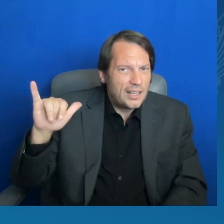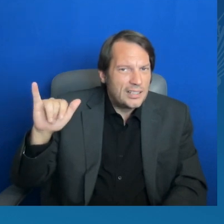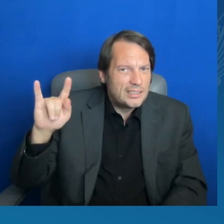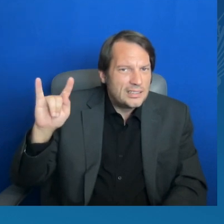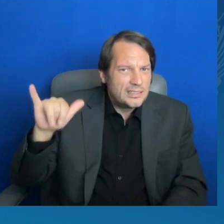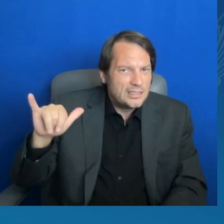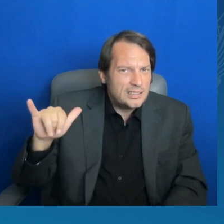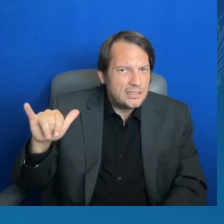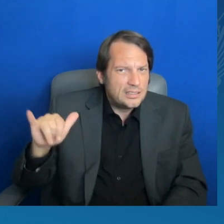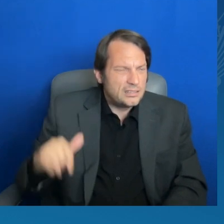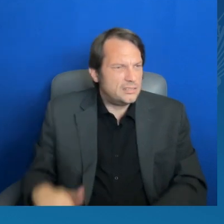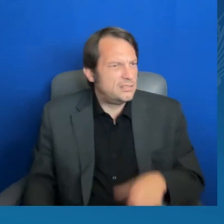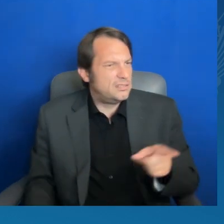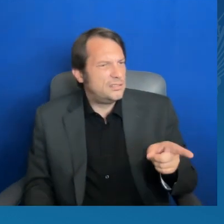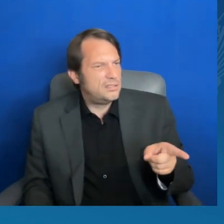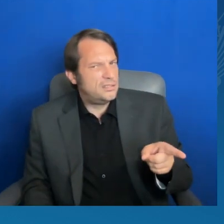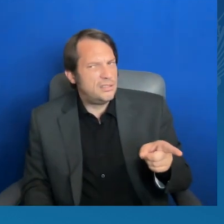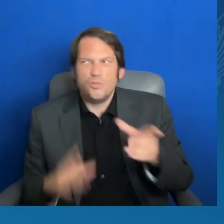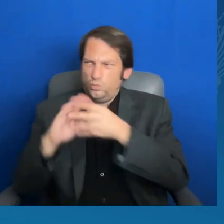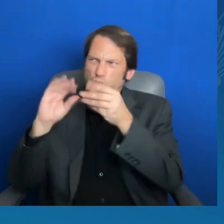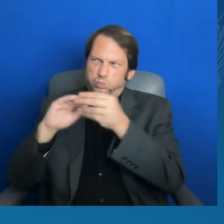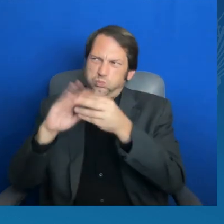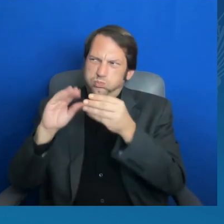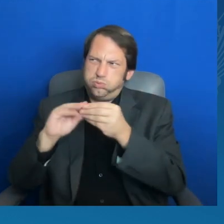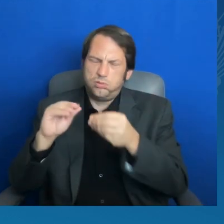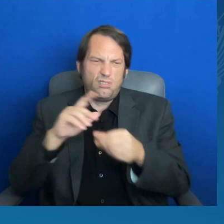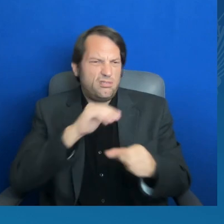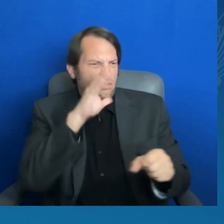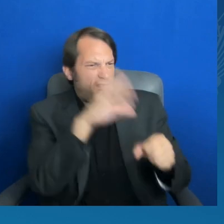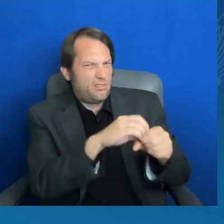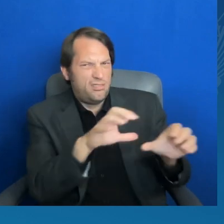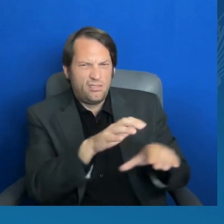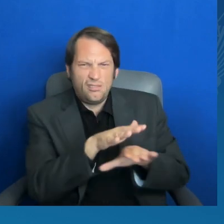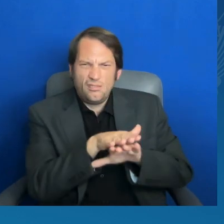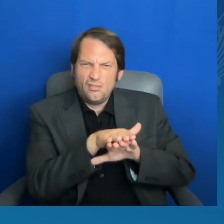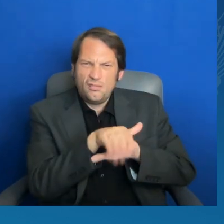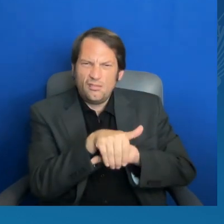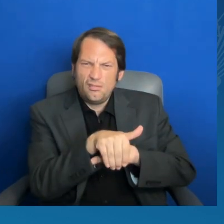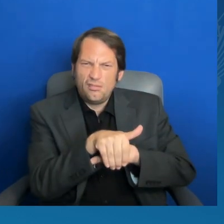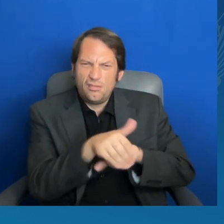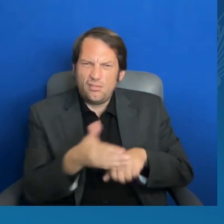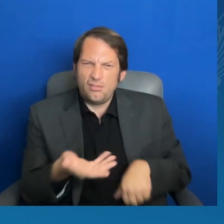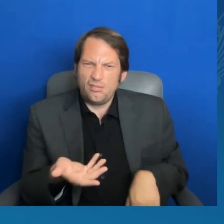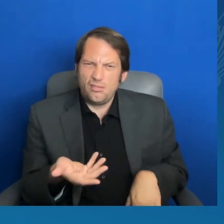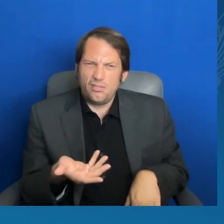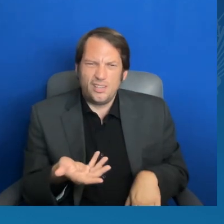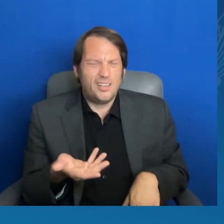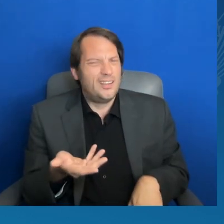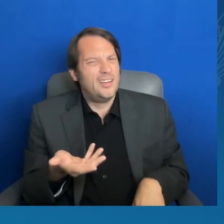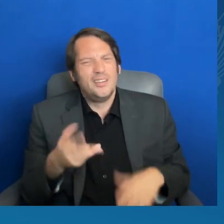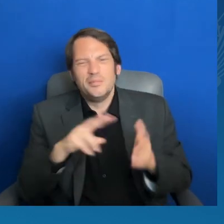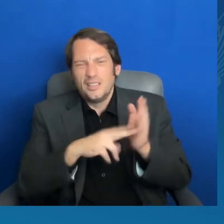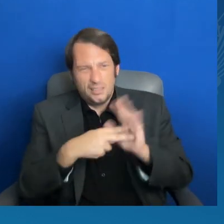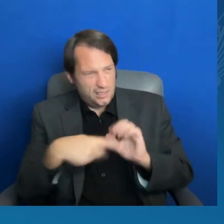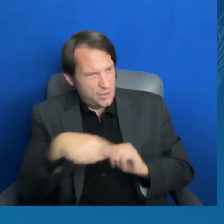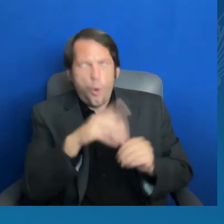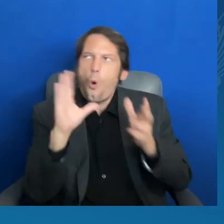And we don't have a moment to spare, nor do we have a life to spare on this issue. Ms. Ferrell-Zabala: Right. Not a moment to spare, not a life to spare.